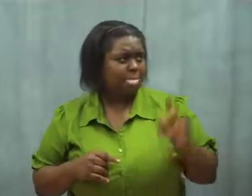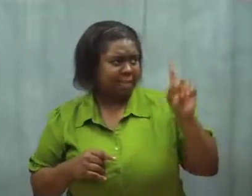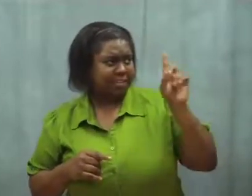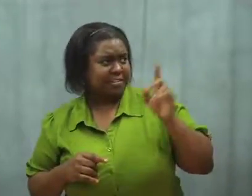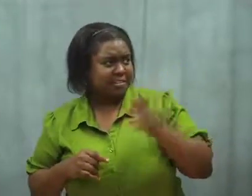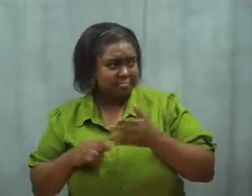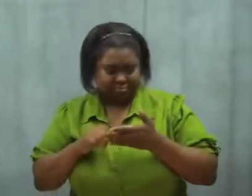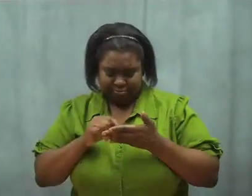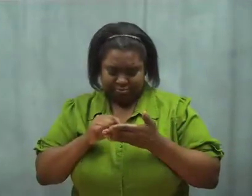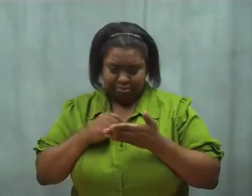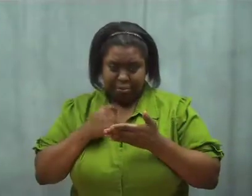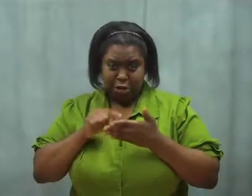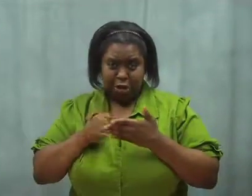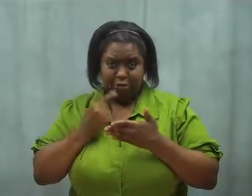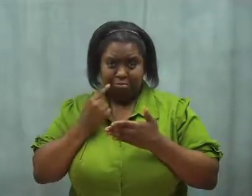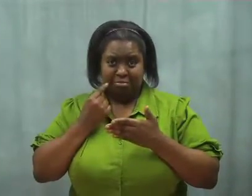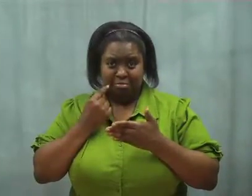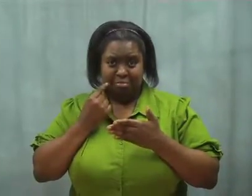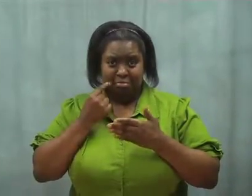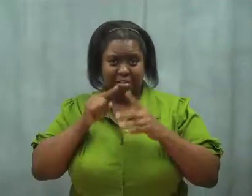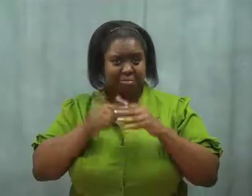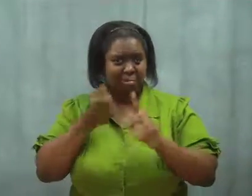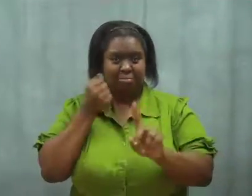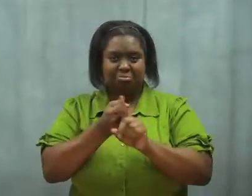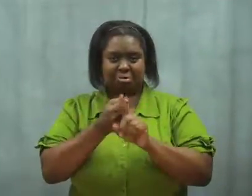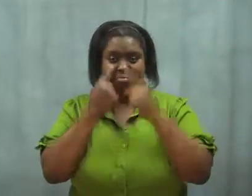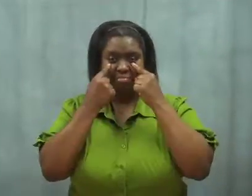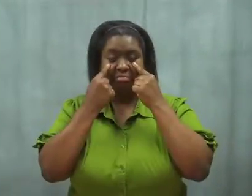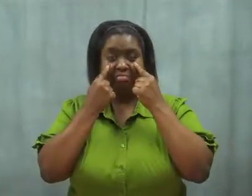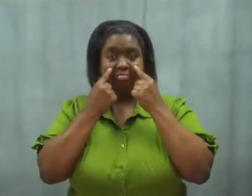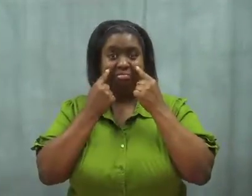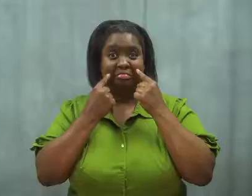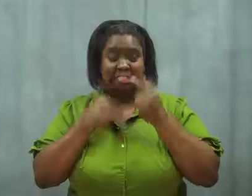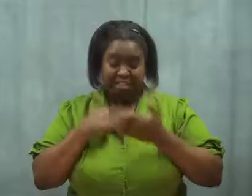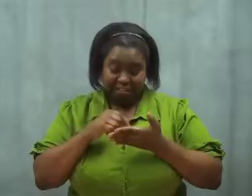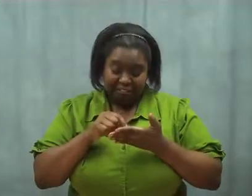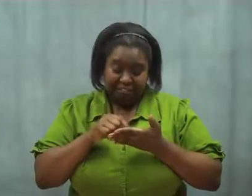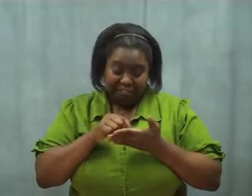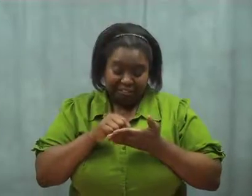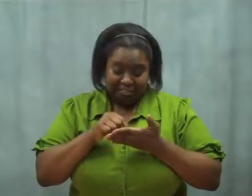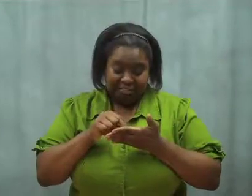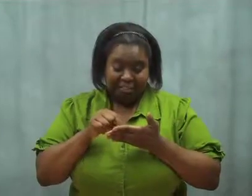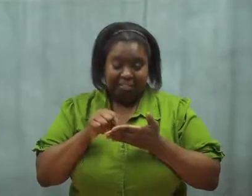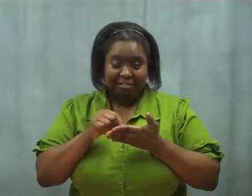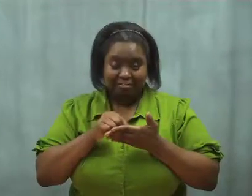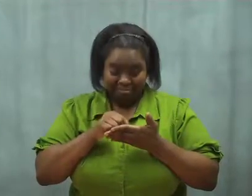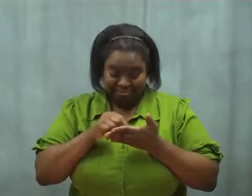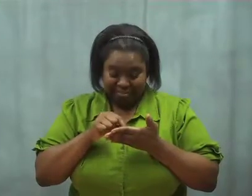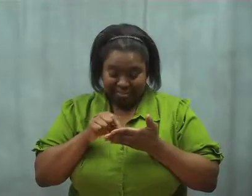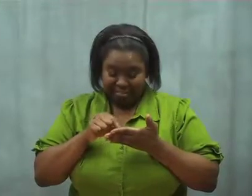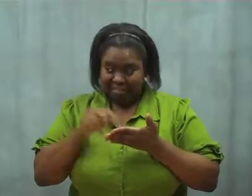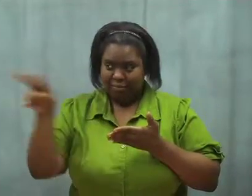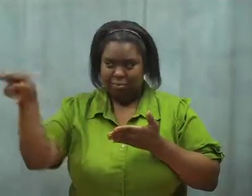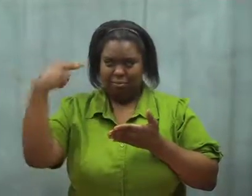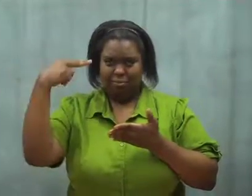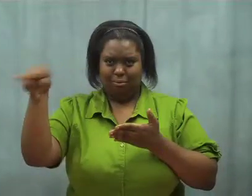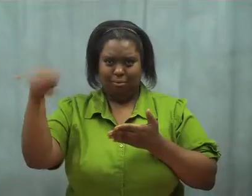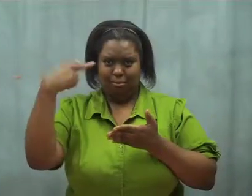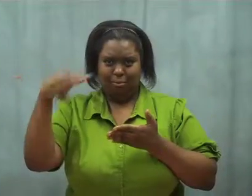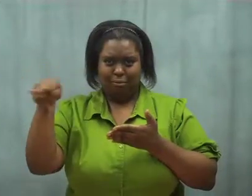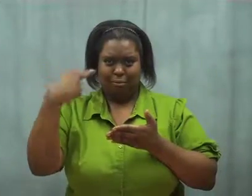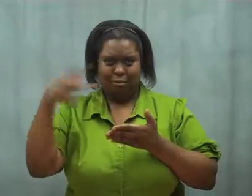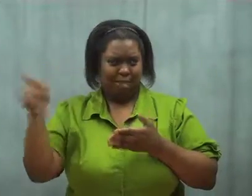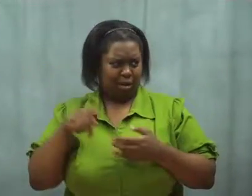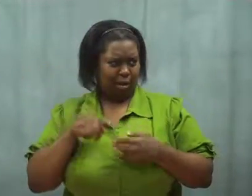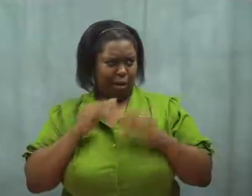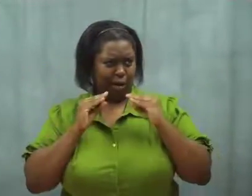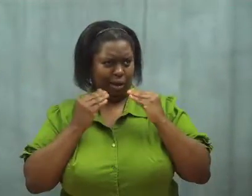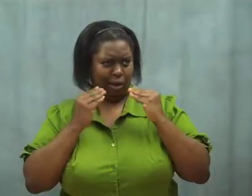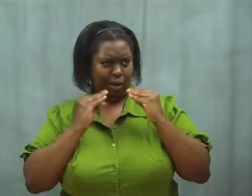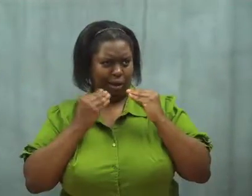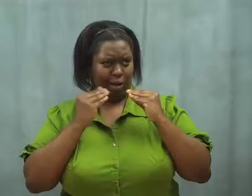I started to write, laughed a little, and tears started coming down my face.